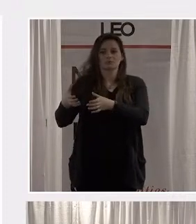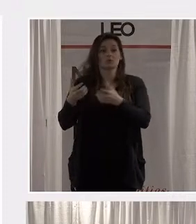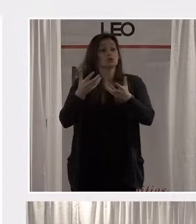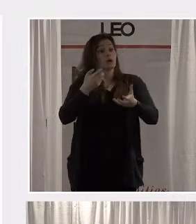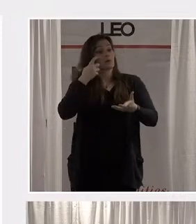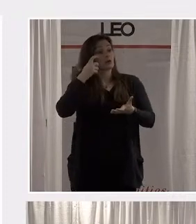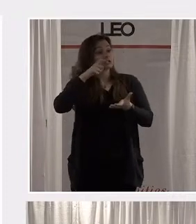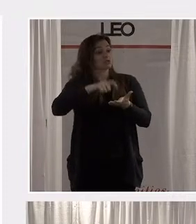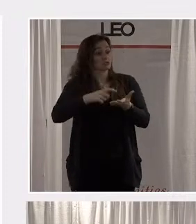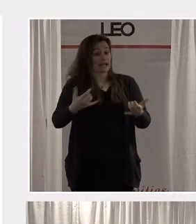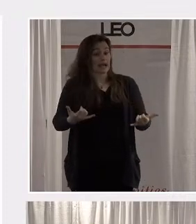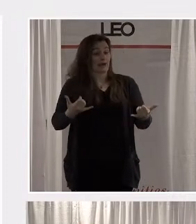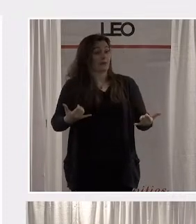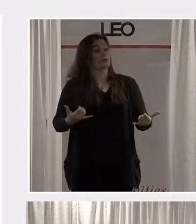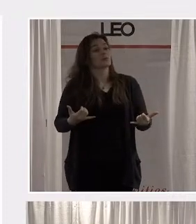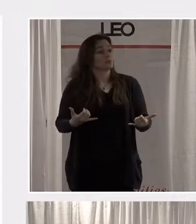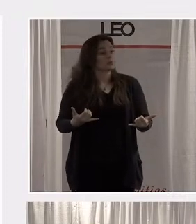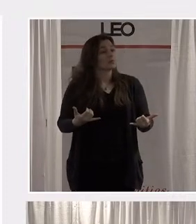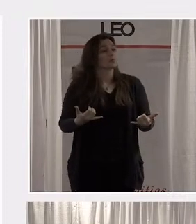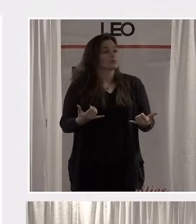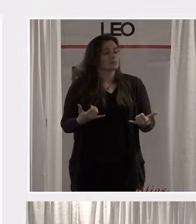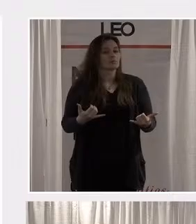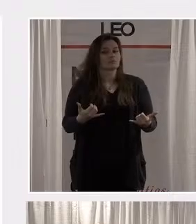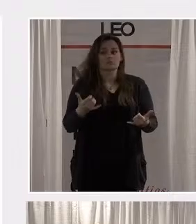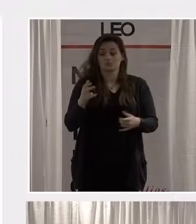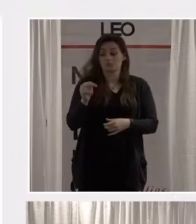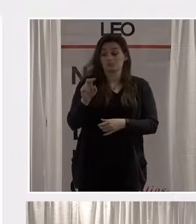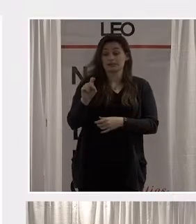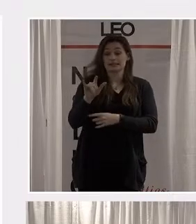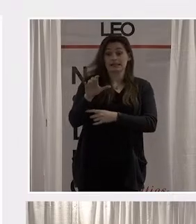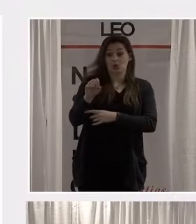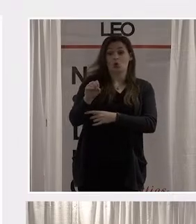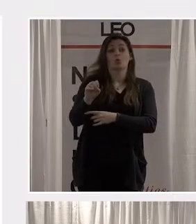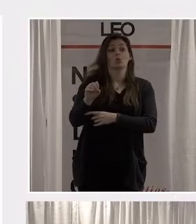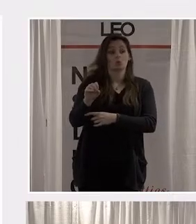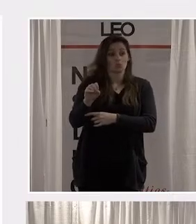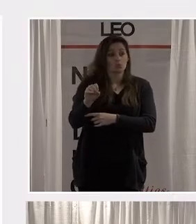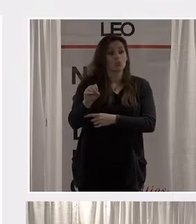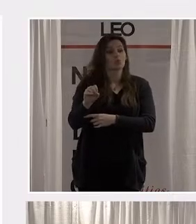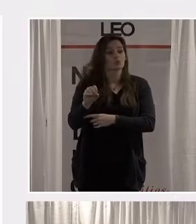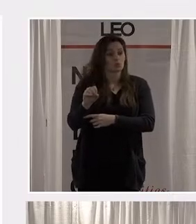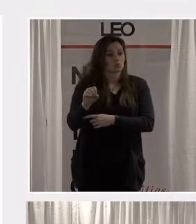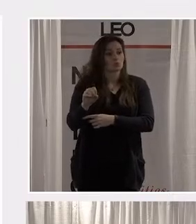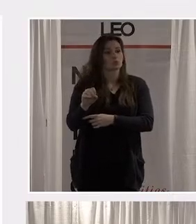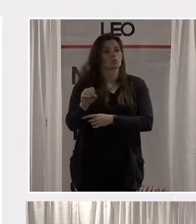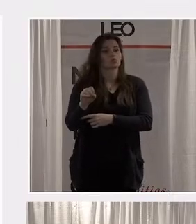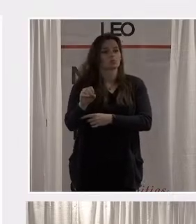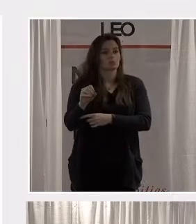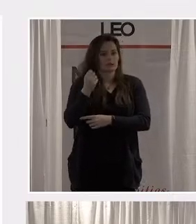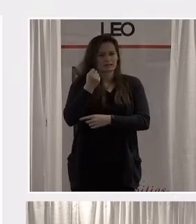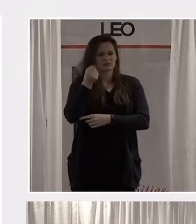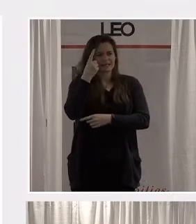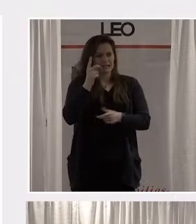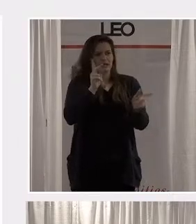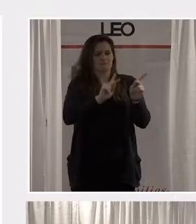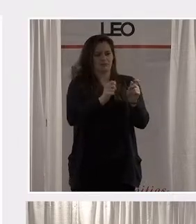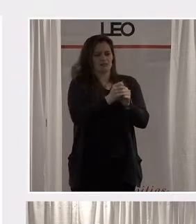THAT WHILE NSLEO UNDERSTANDS THE DIFFICULT DECISIONS SOME PERSONS WITH DISABILITIES HAVE TO MAKE